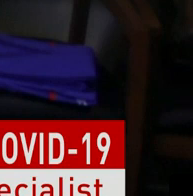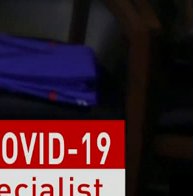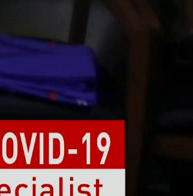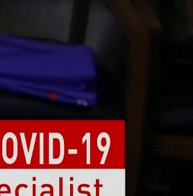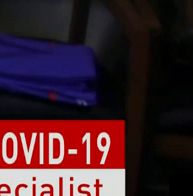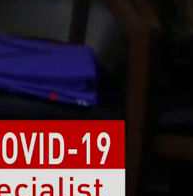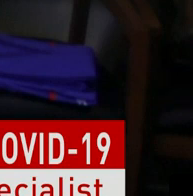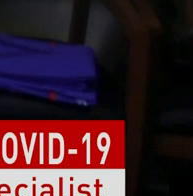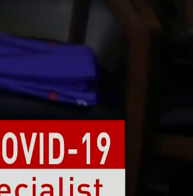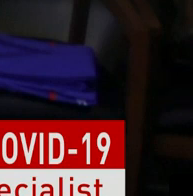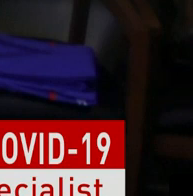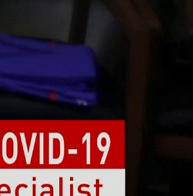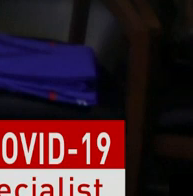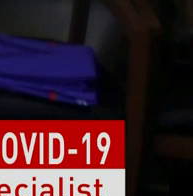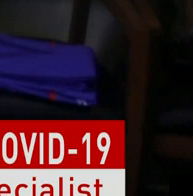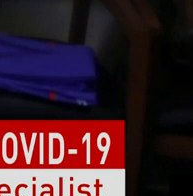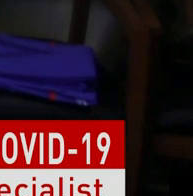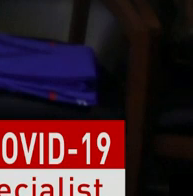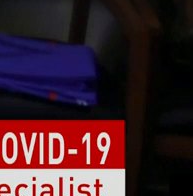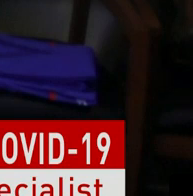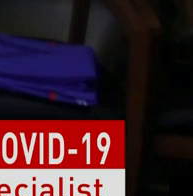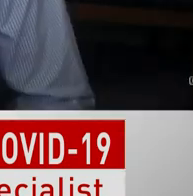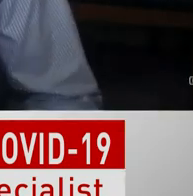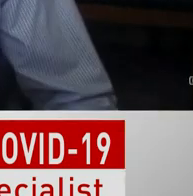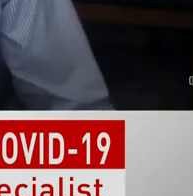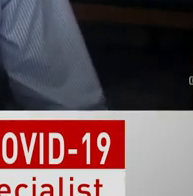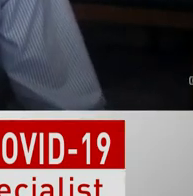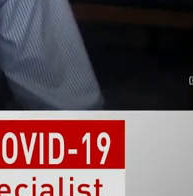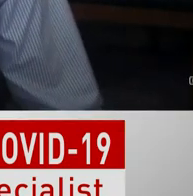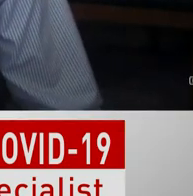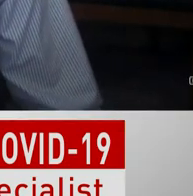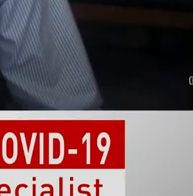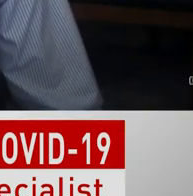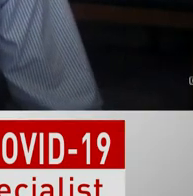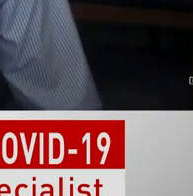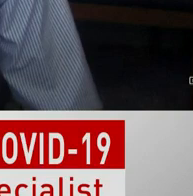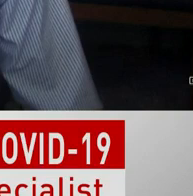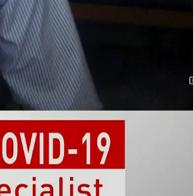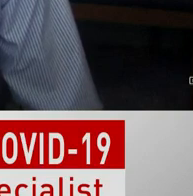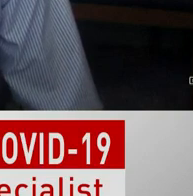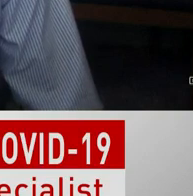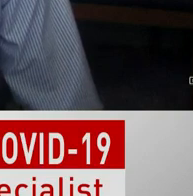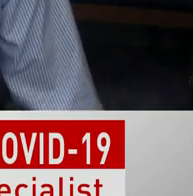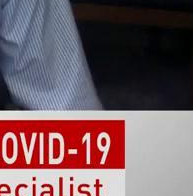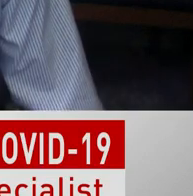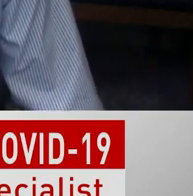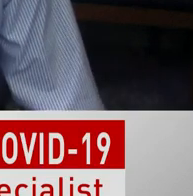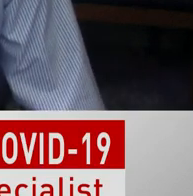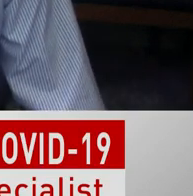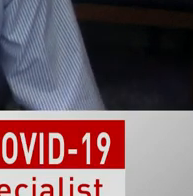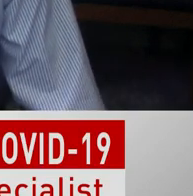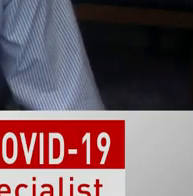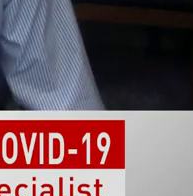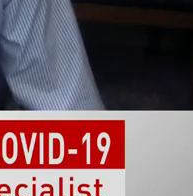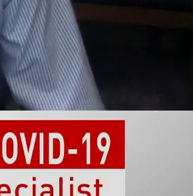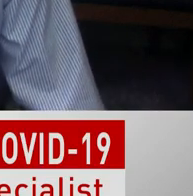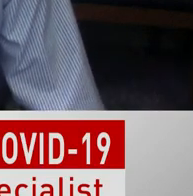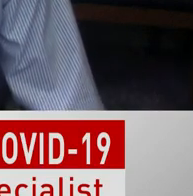CLEARLY WOULD BE SADLY A LOT WORSE THAN WHAT IT IS NOW.